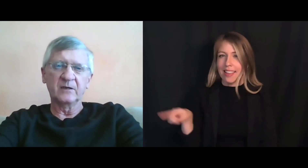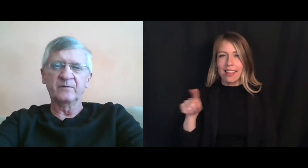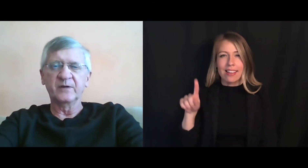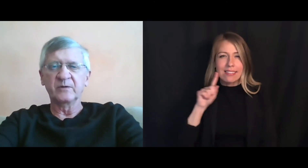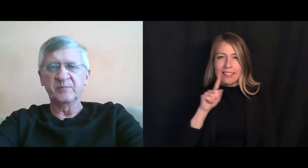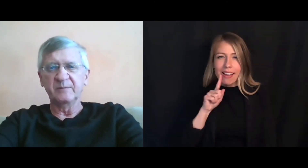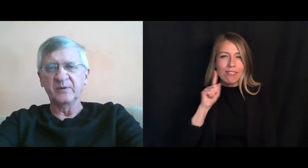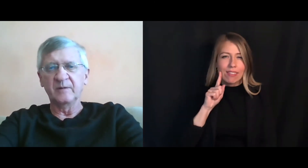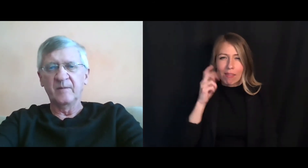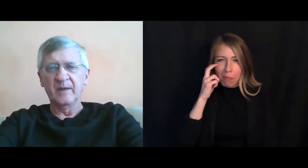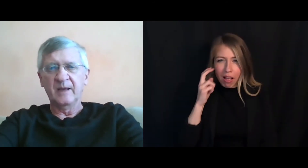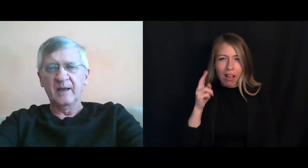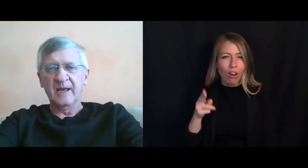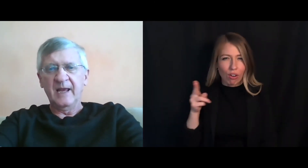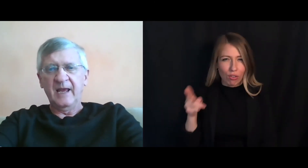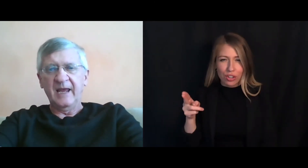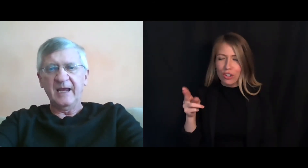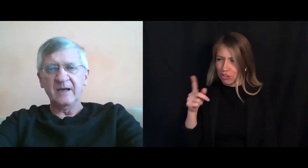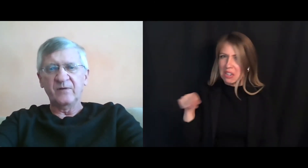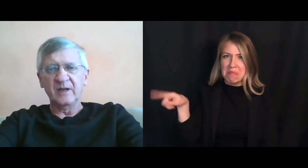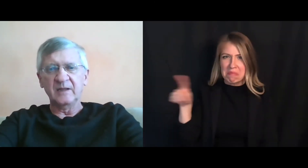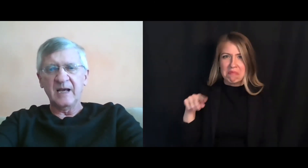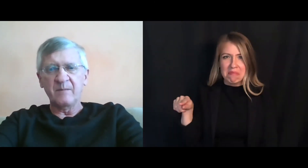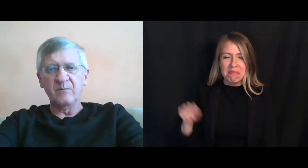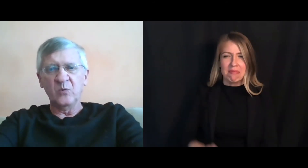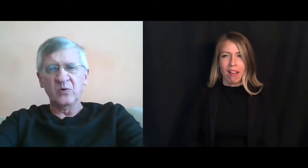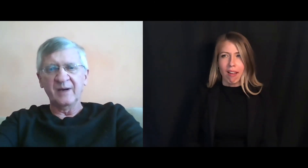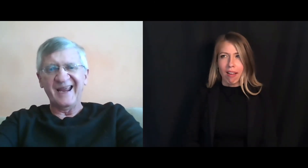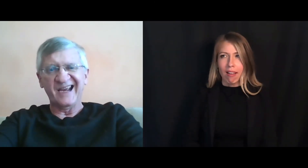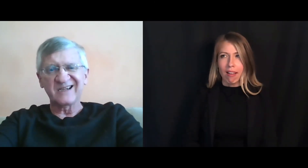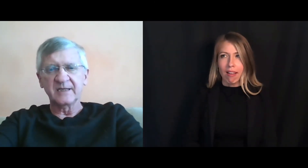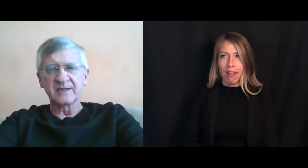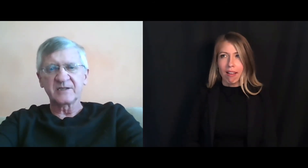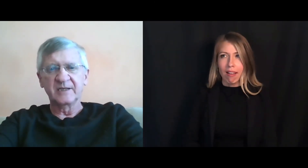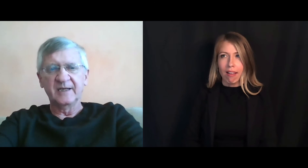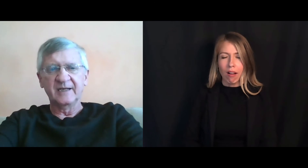hard of hearing people have a lot more access